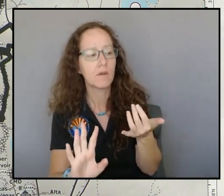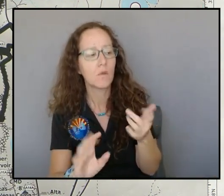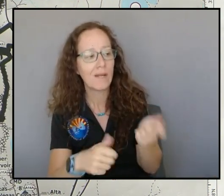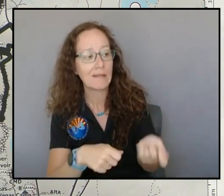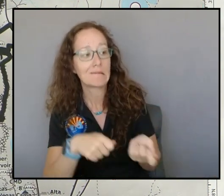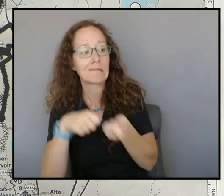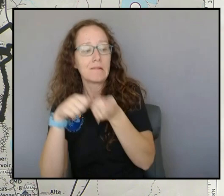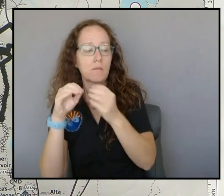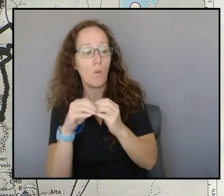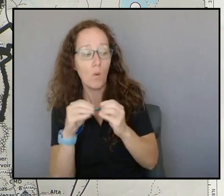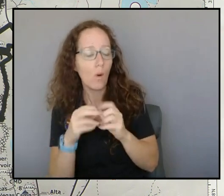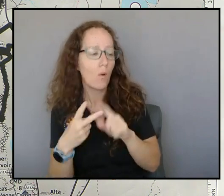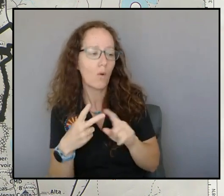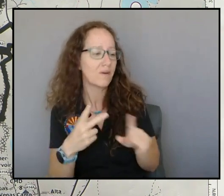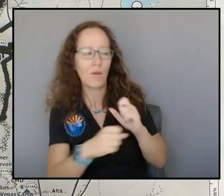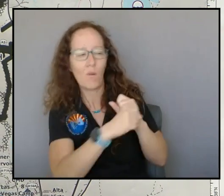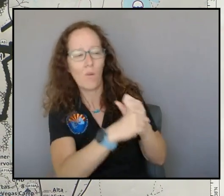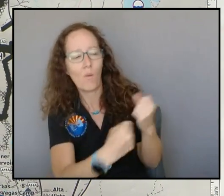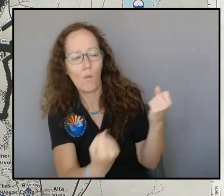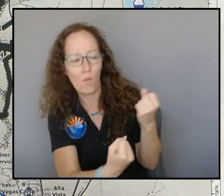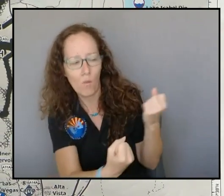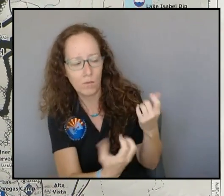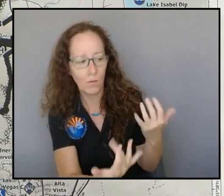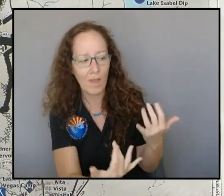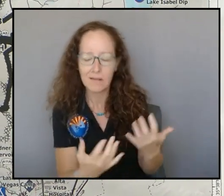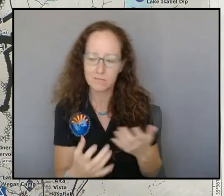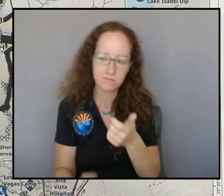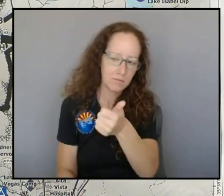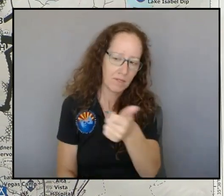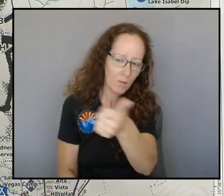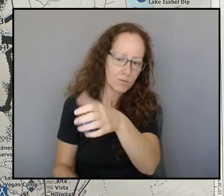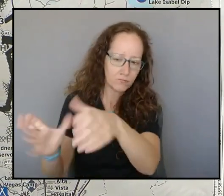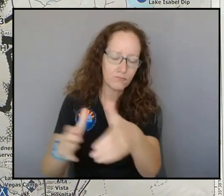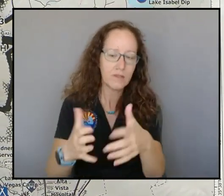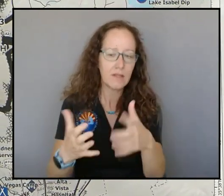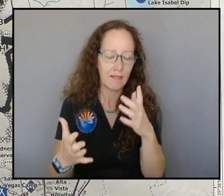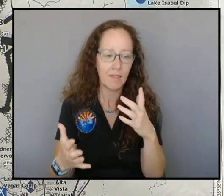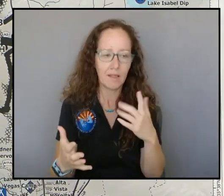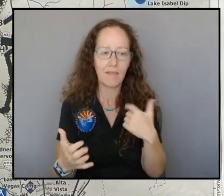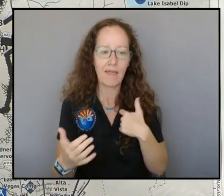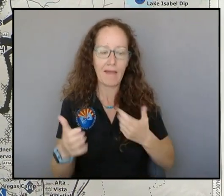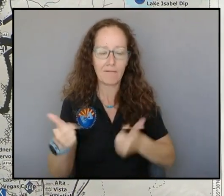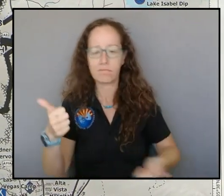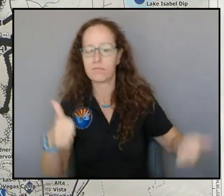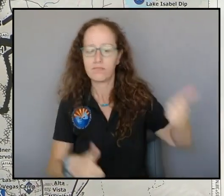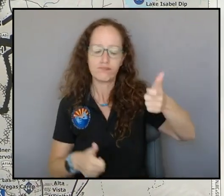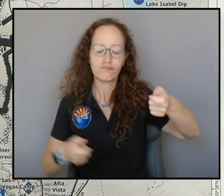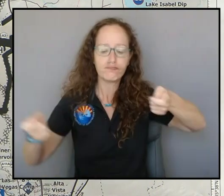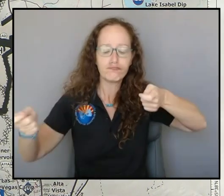organization where those guys-- it's choreographed they know what they're going to be doing to best handle that situation